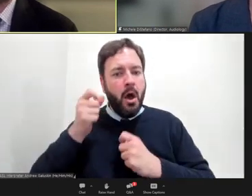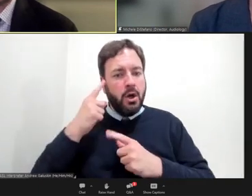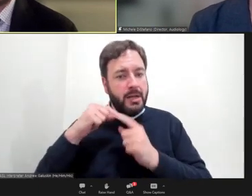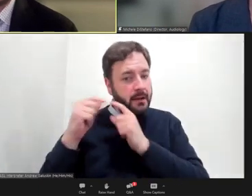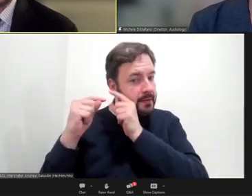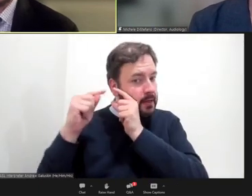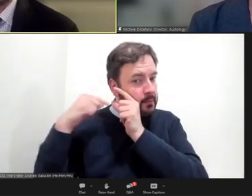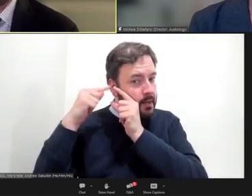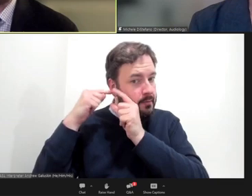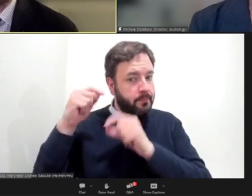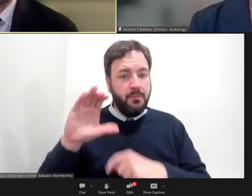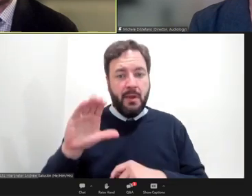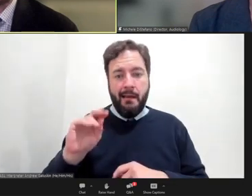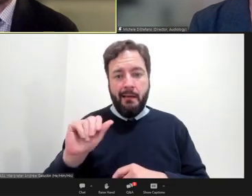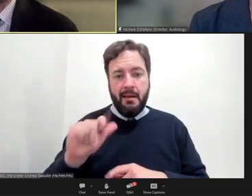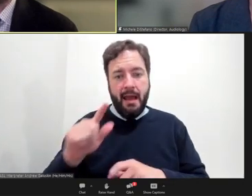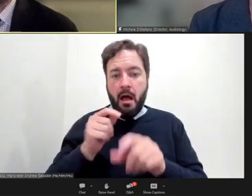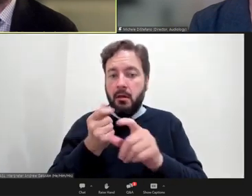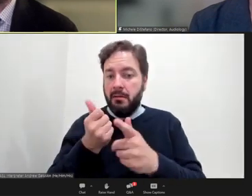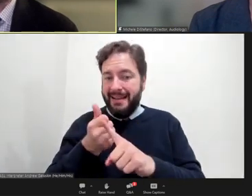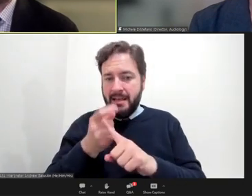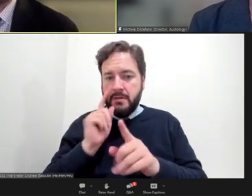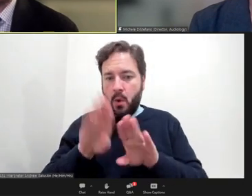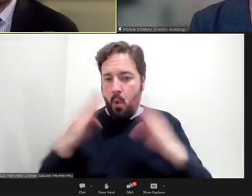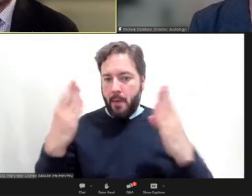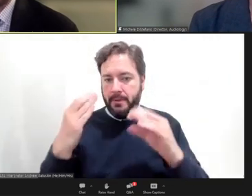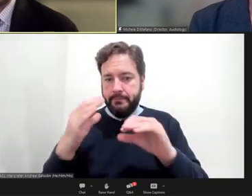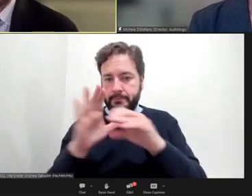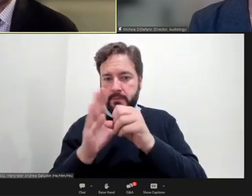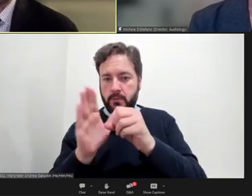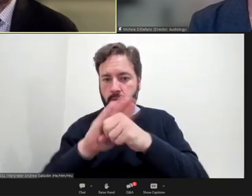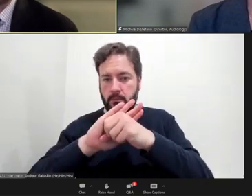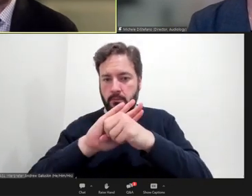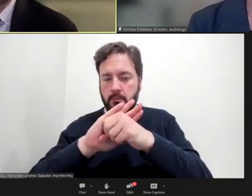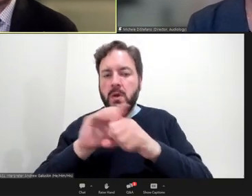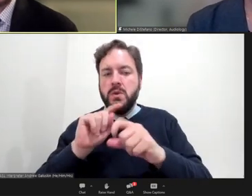So sound can't get in through the normal pathway. But for many cases of aural atresia,